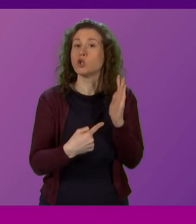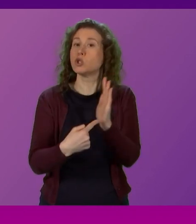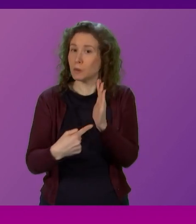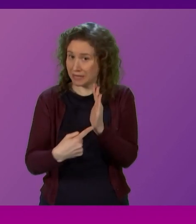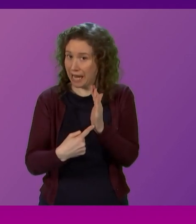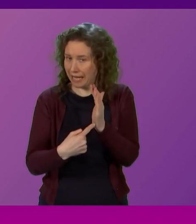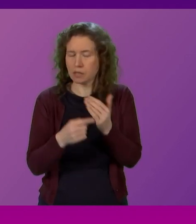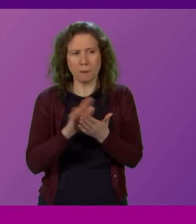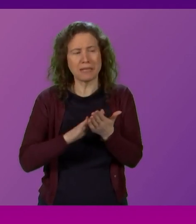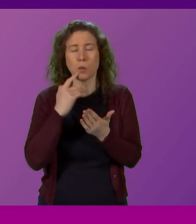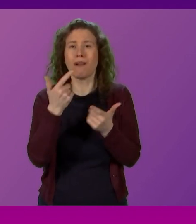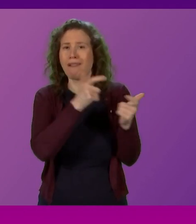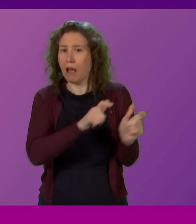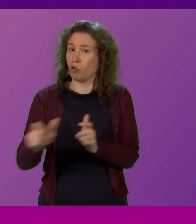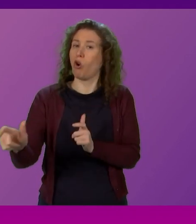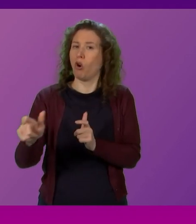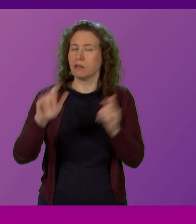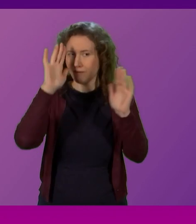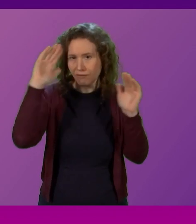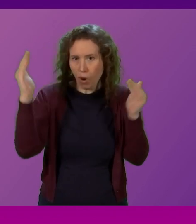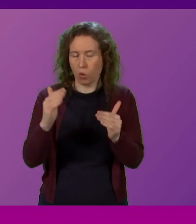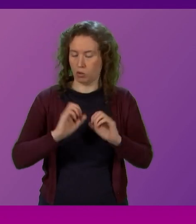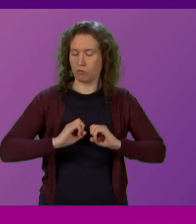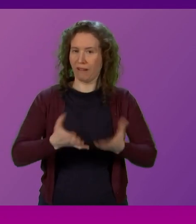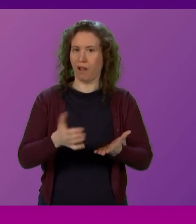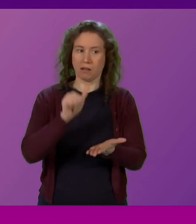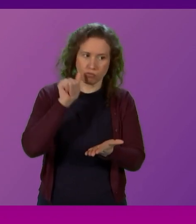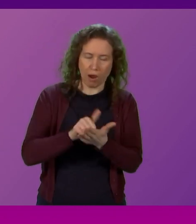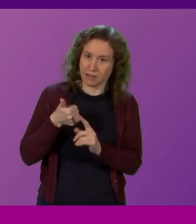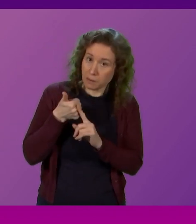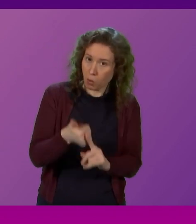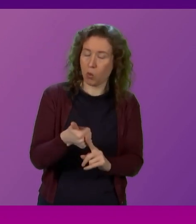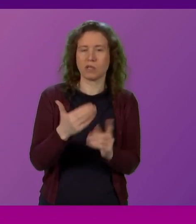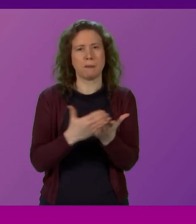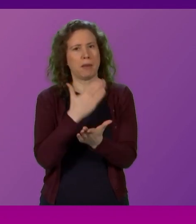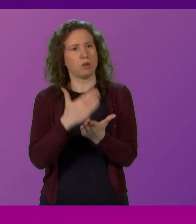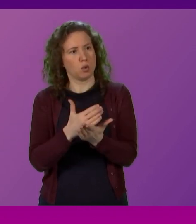We will continue to focus on providing the support and making the interventions that